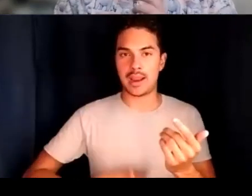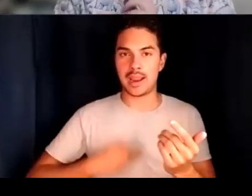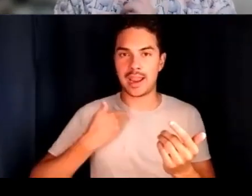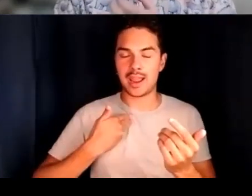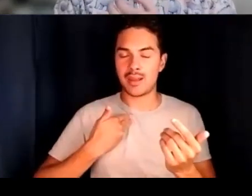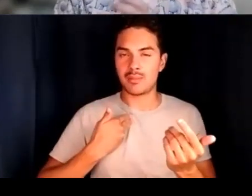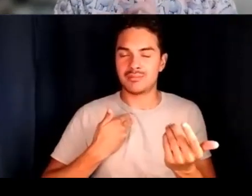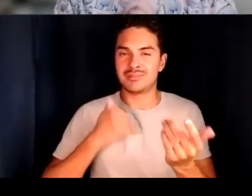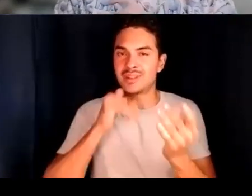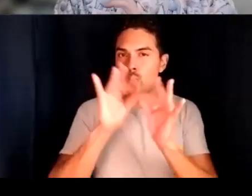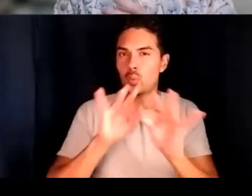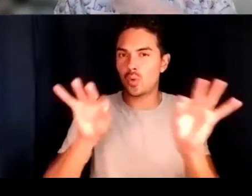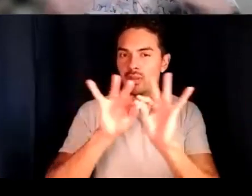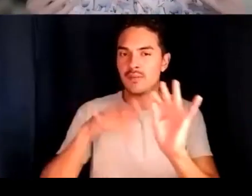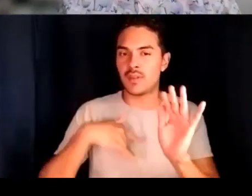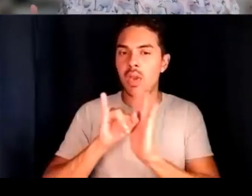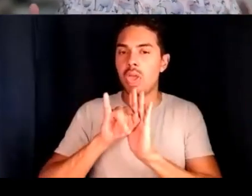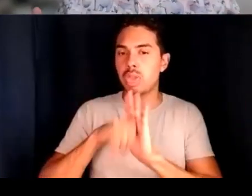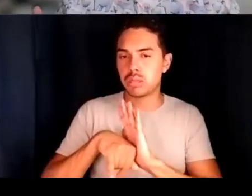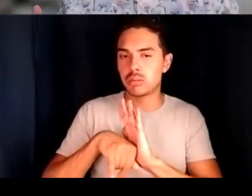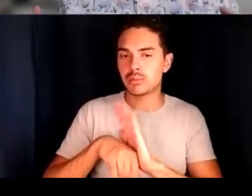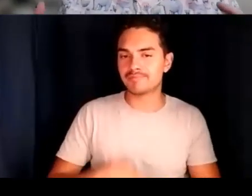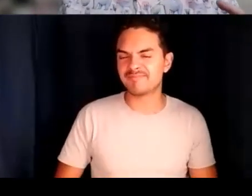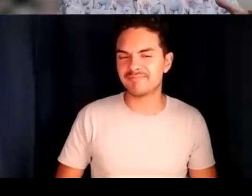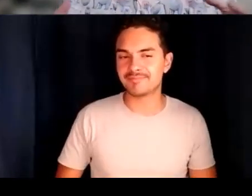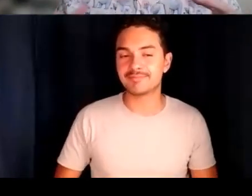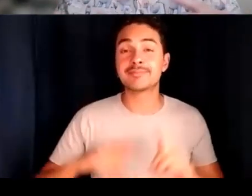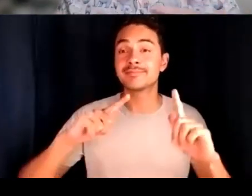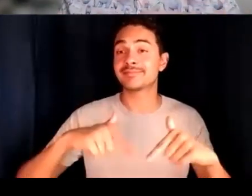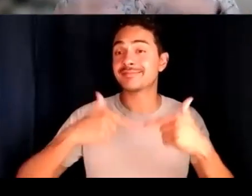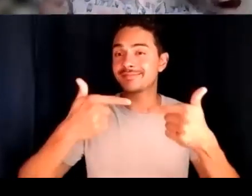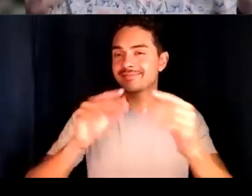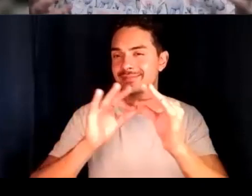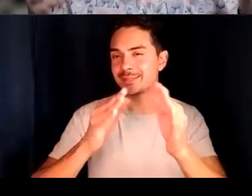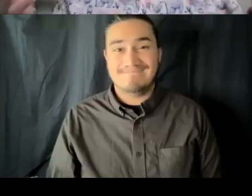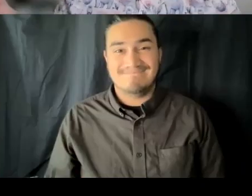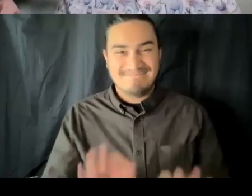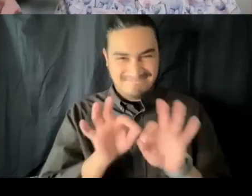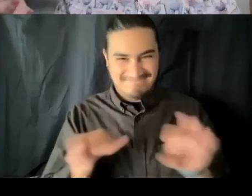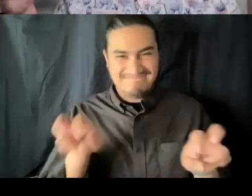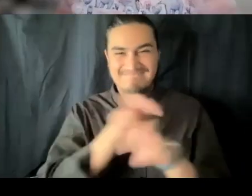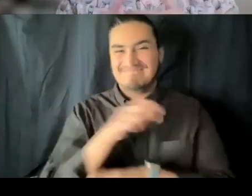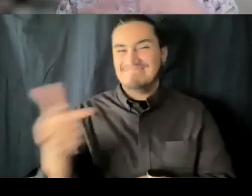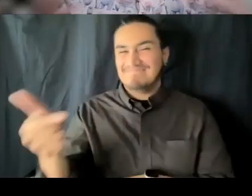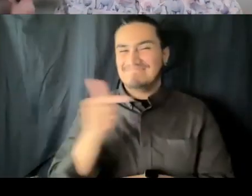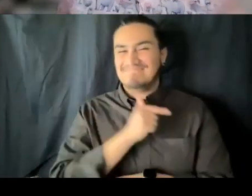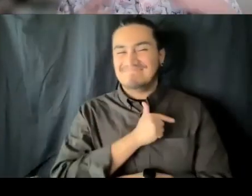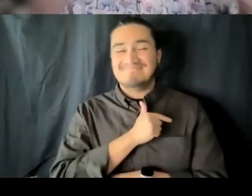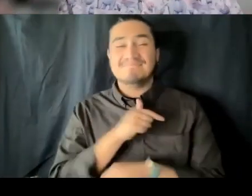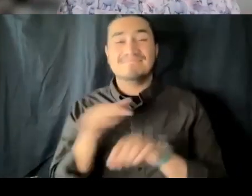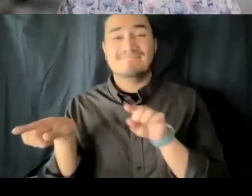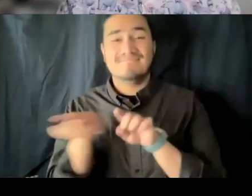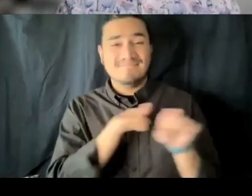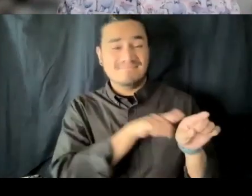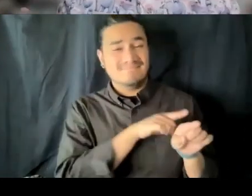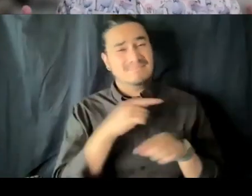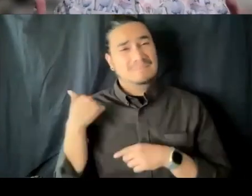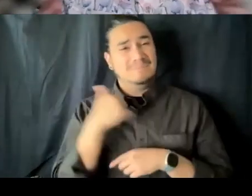are part of normal human variation, right? We also, we could live in the safest, most supportive world